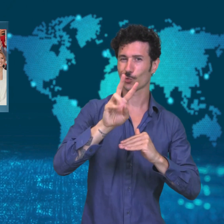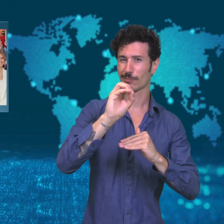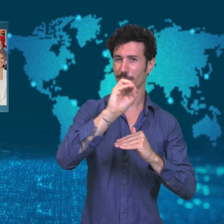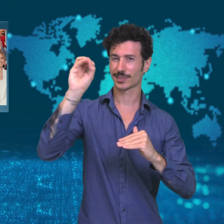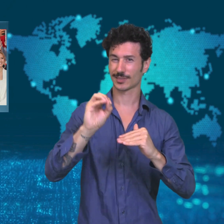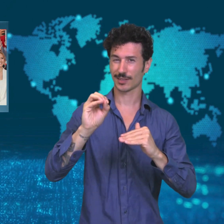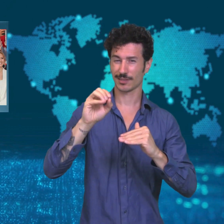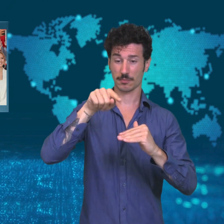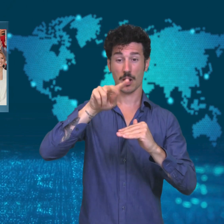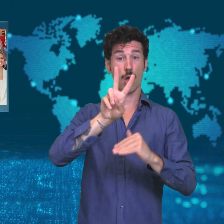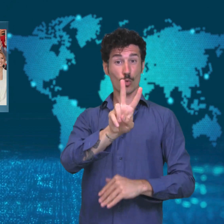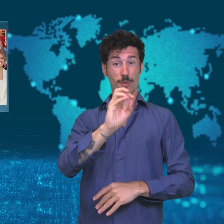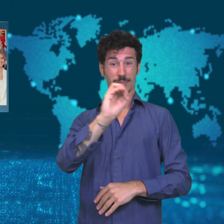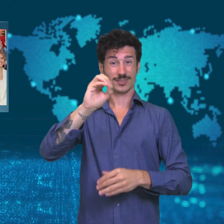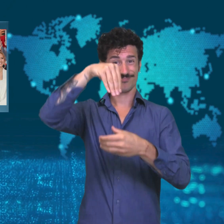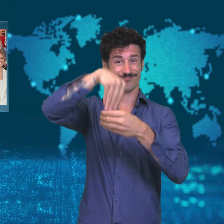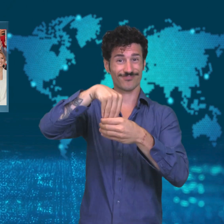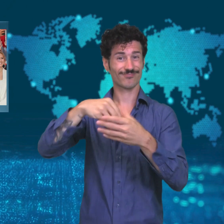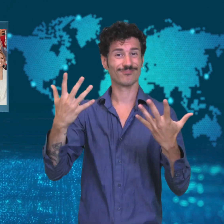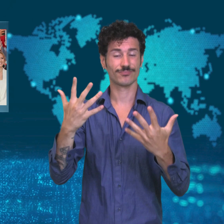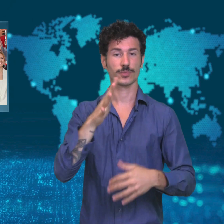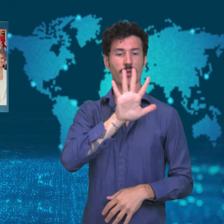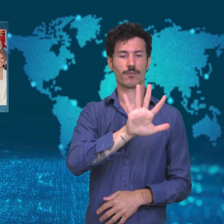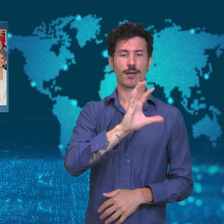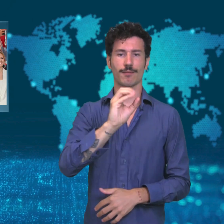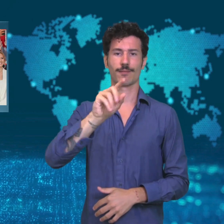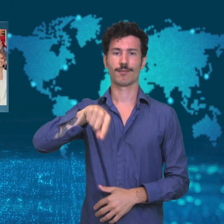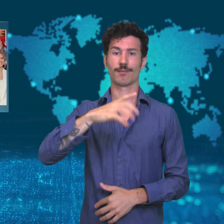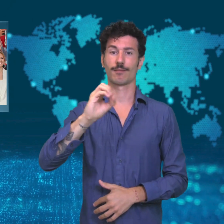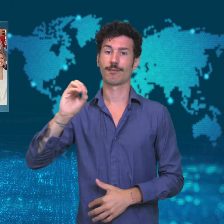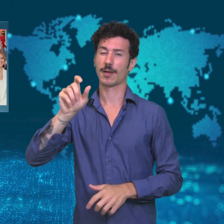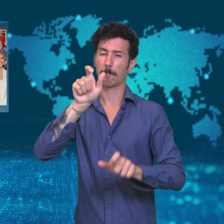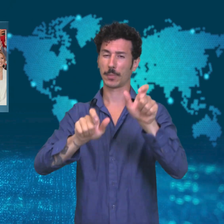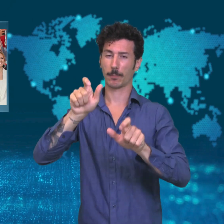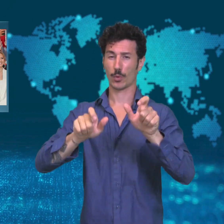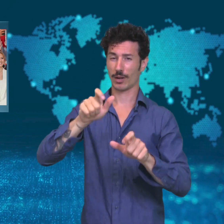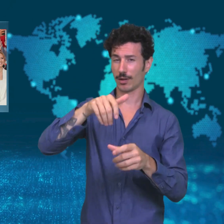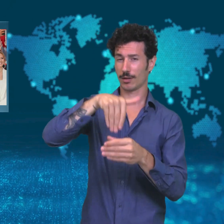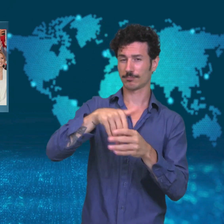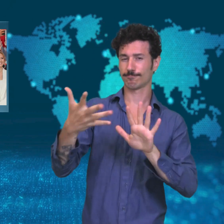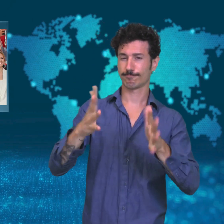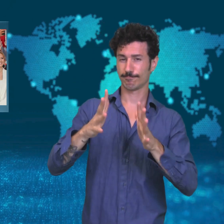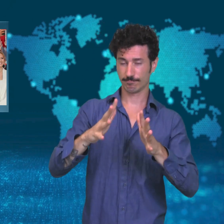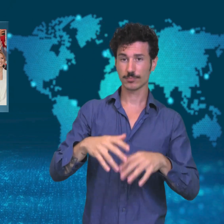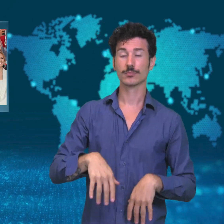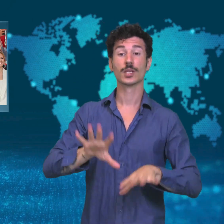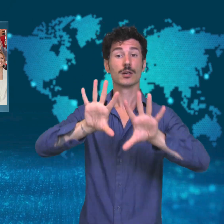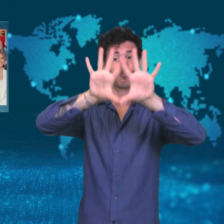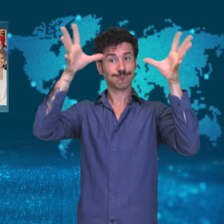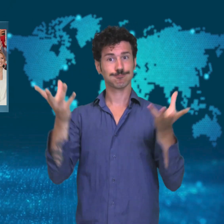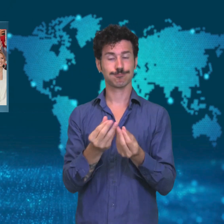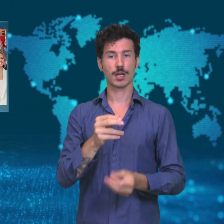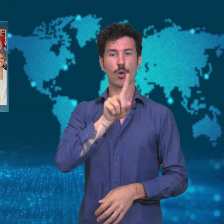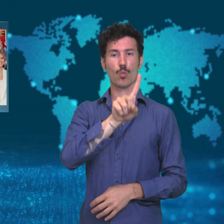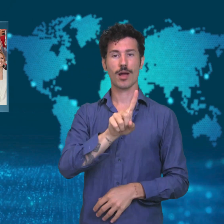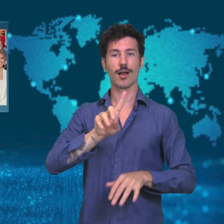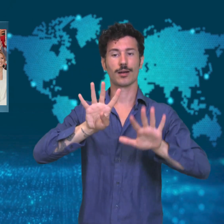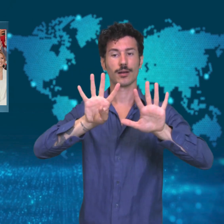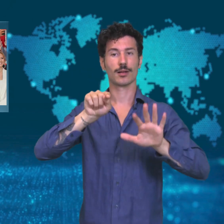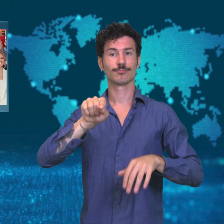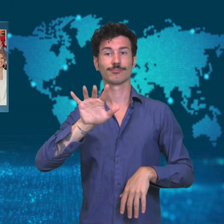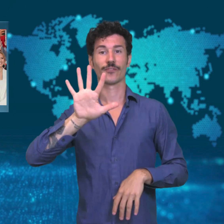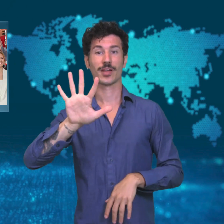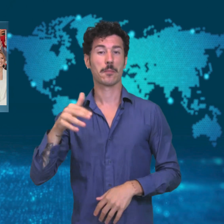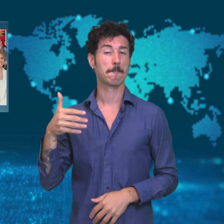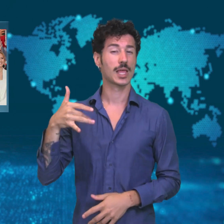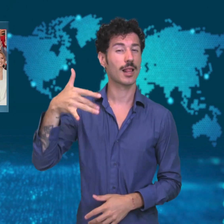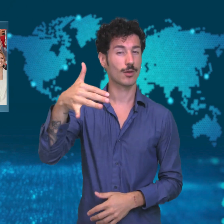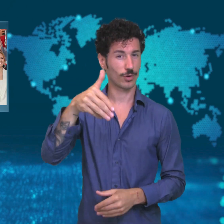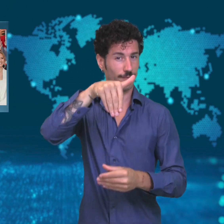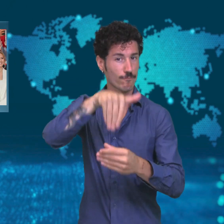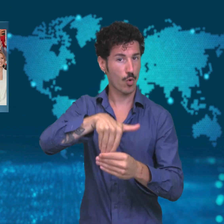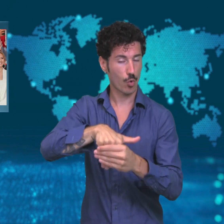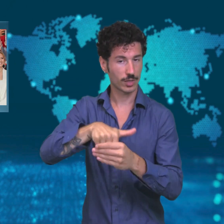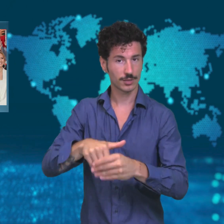The 2% difference was less than 500,000 out of almost 19.5 million votes cast.